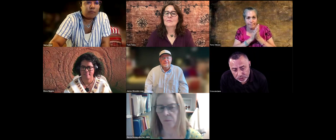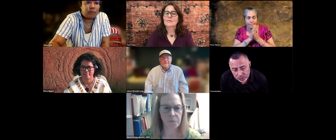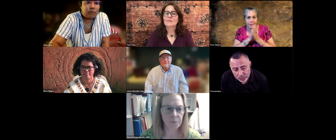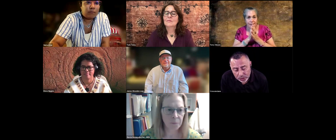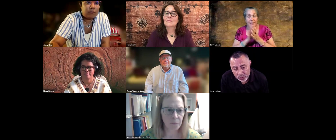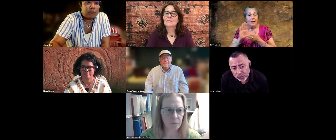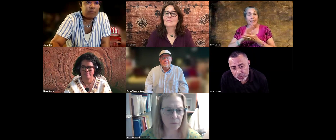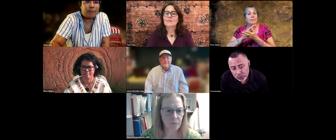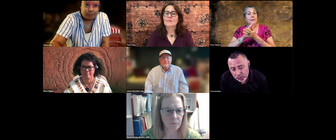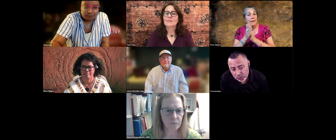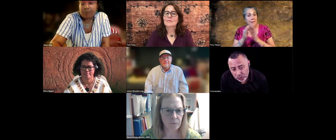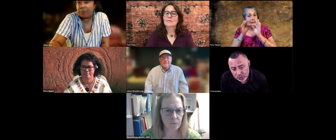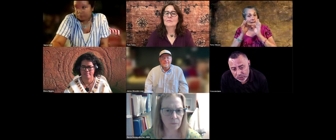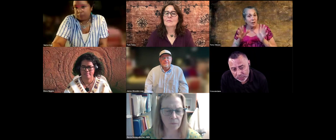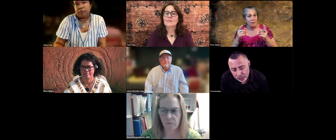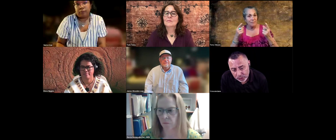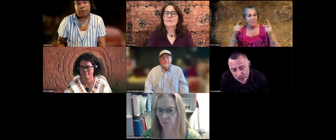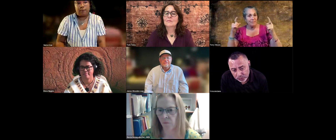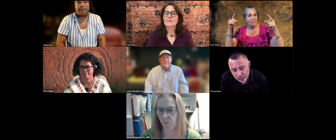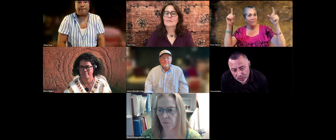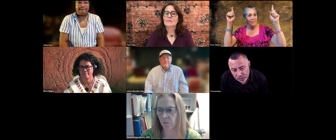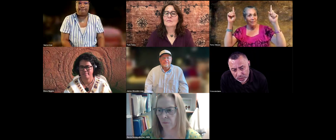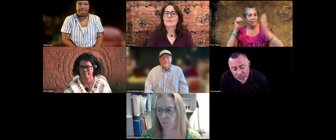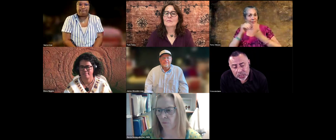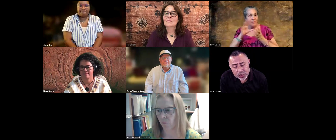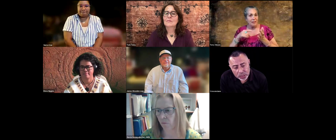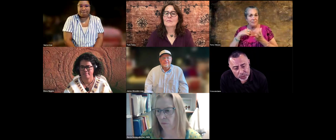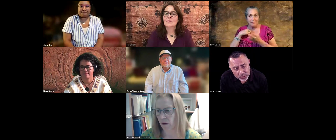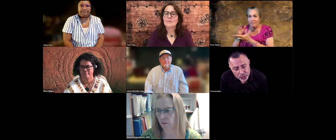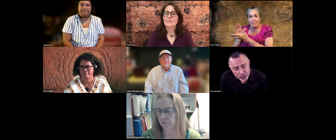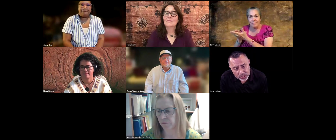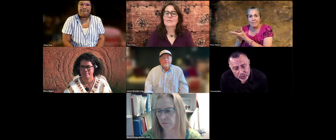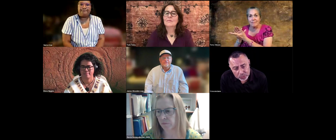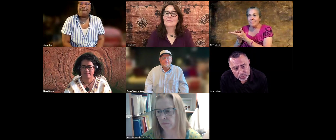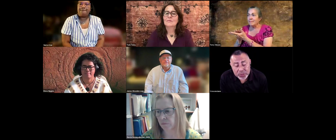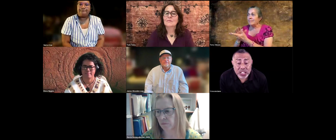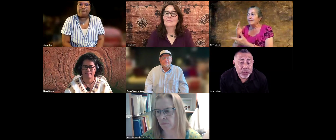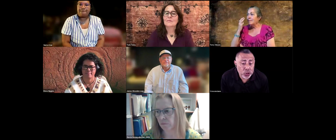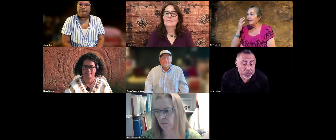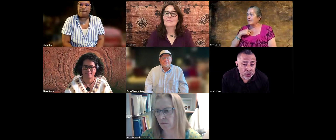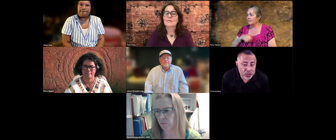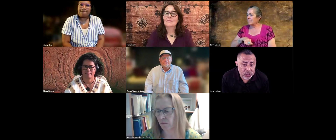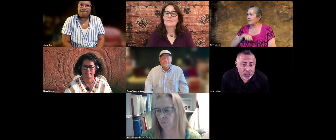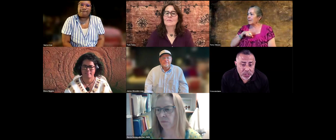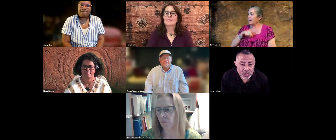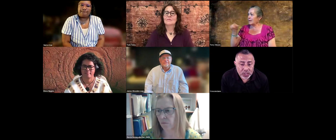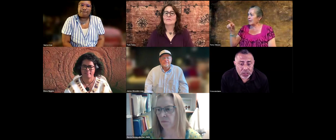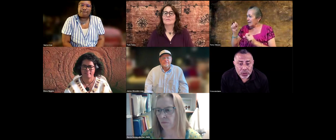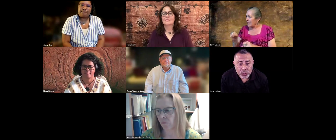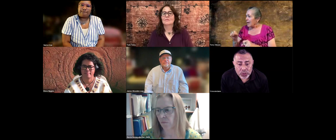As a teacher. With students who learn sign language. Some of those students become interpreters.